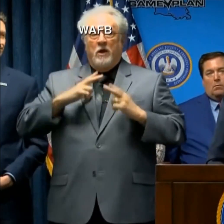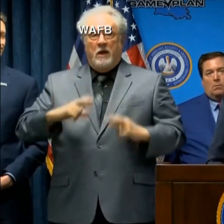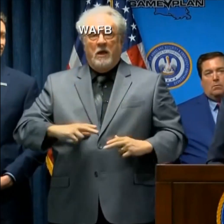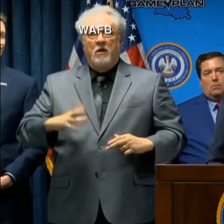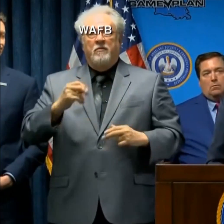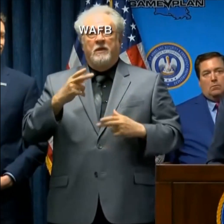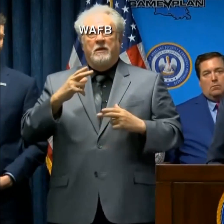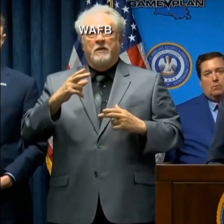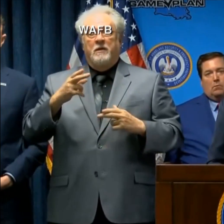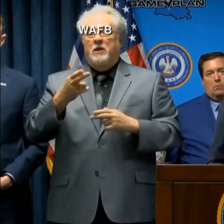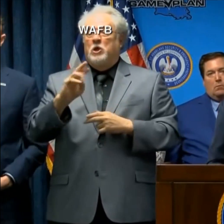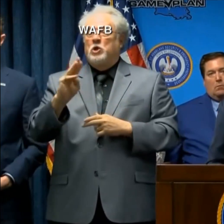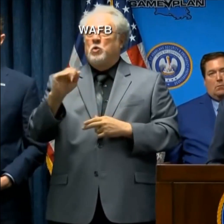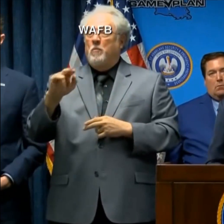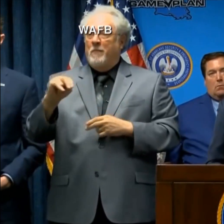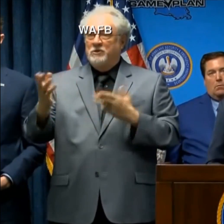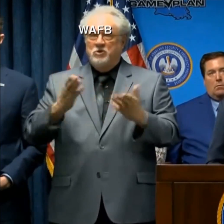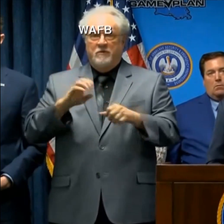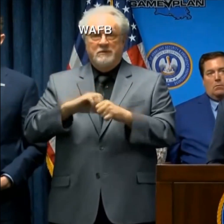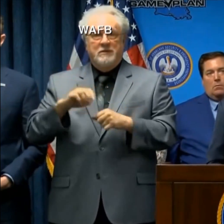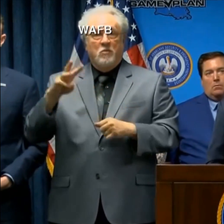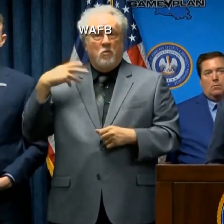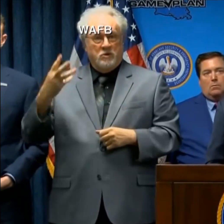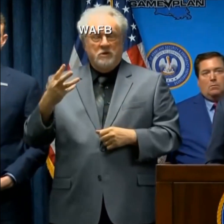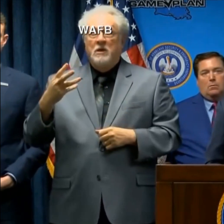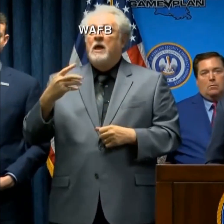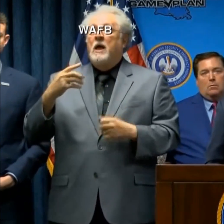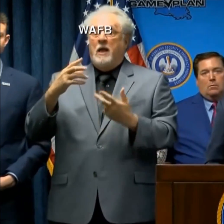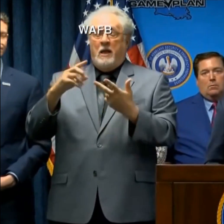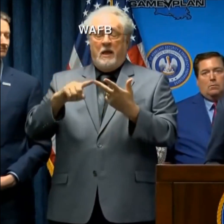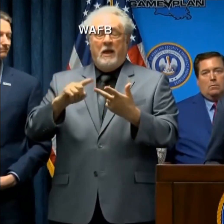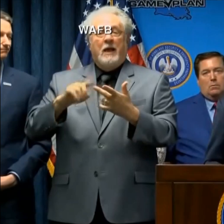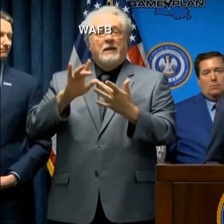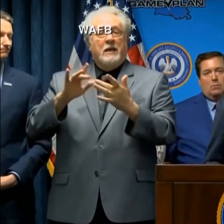Human Services in Washington and I've been in contact several times with the